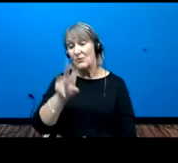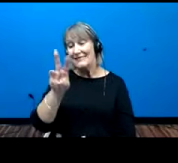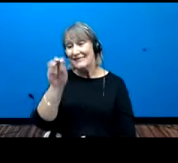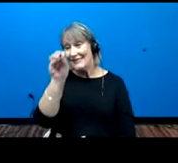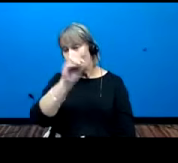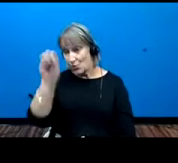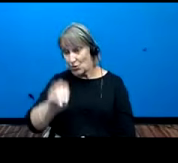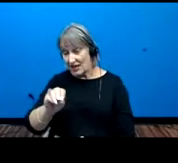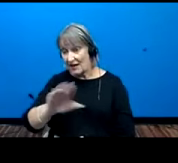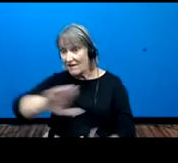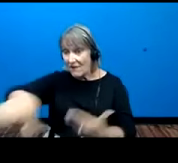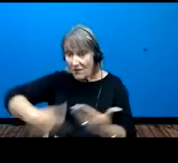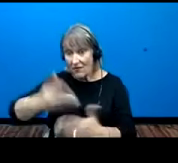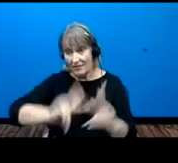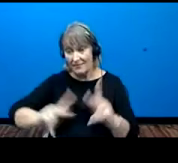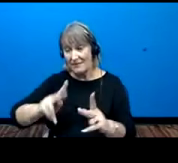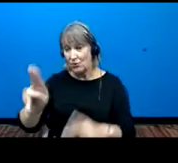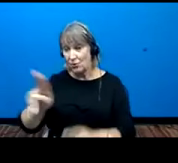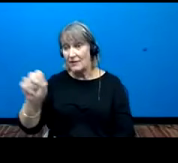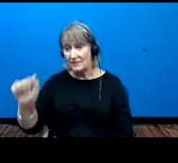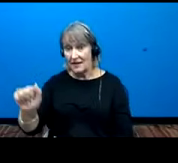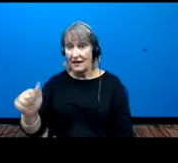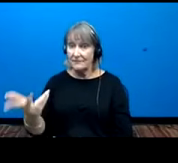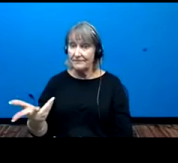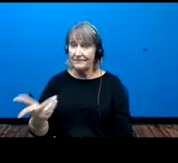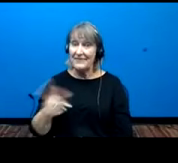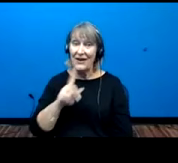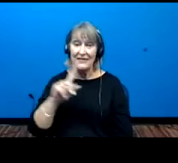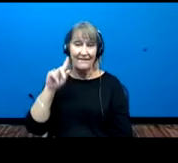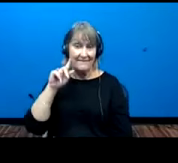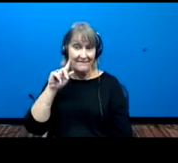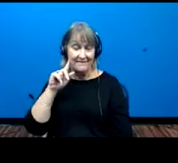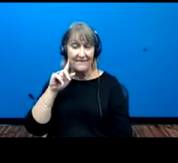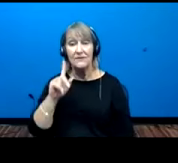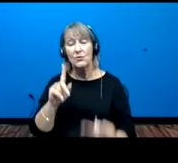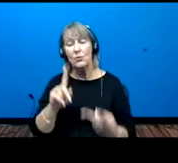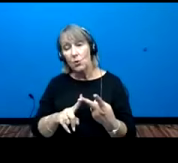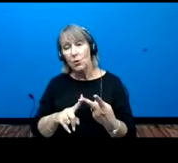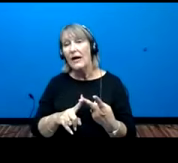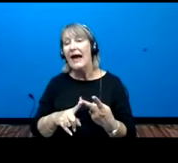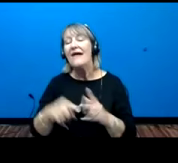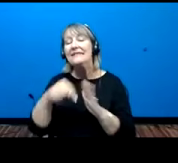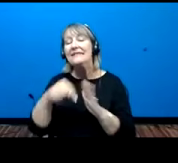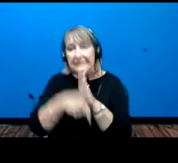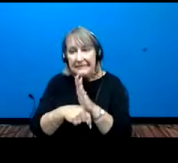that's a big number— report that they are deaf and have some serious difficulty with hearing.